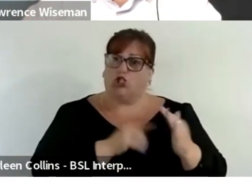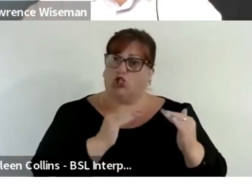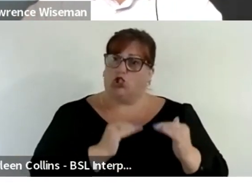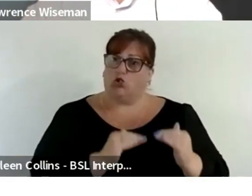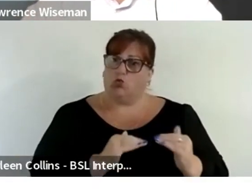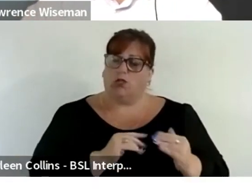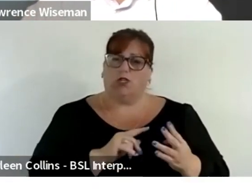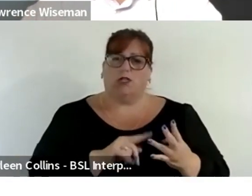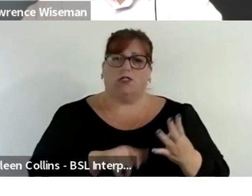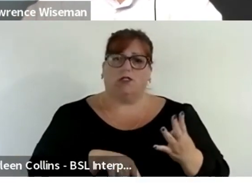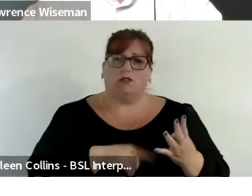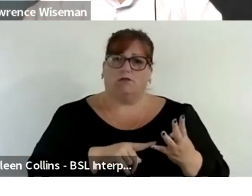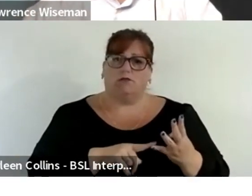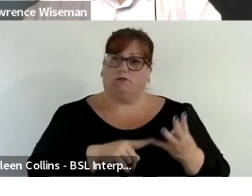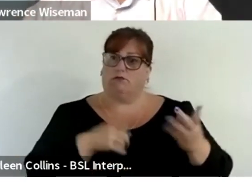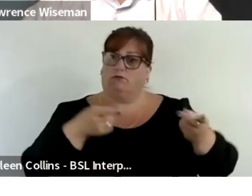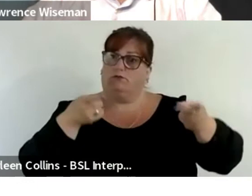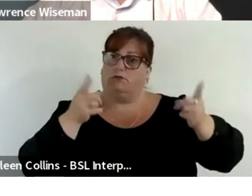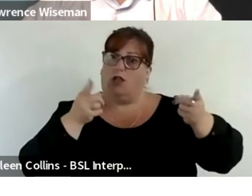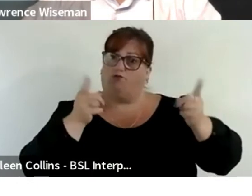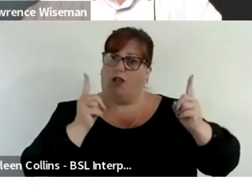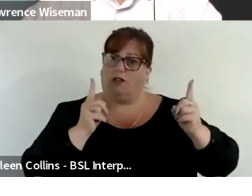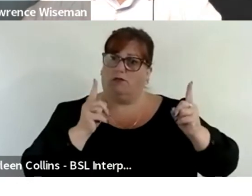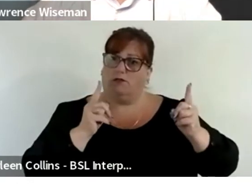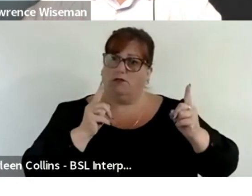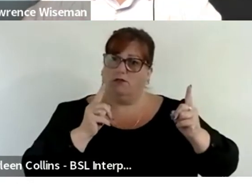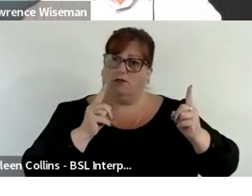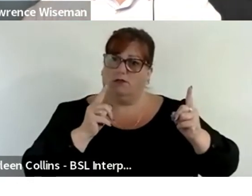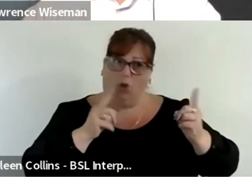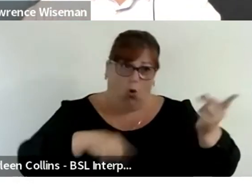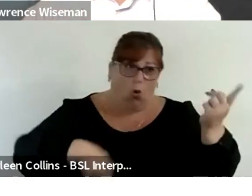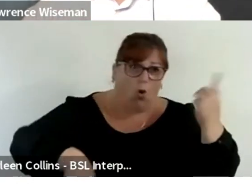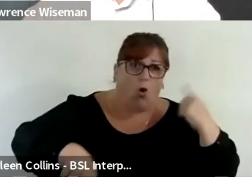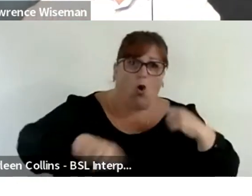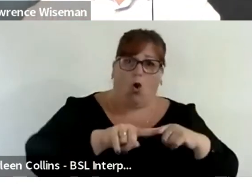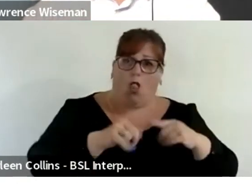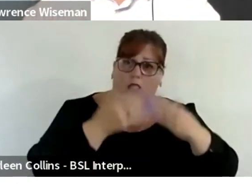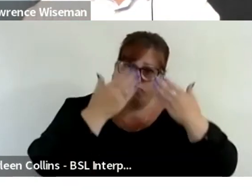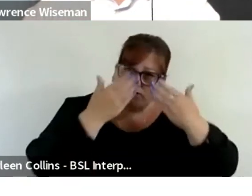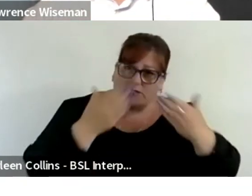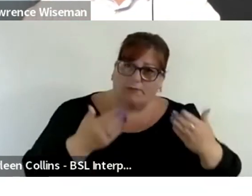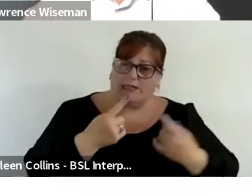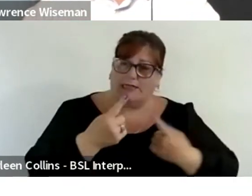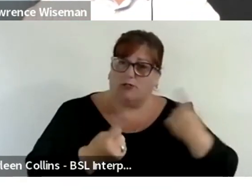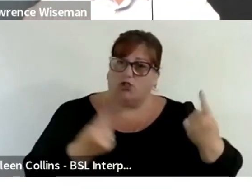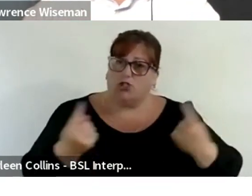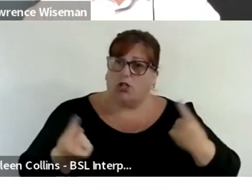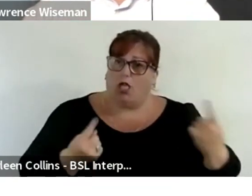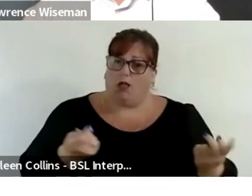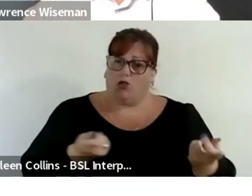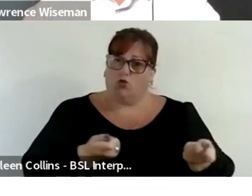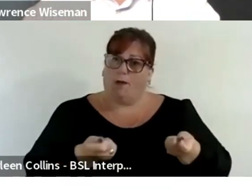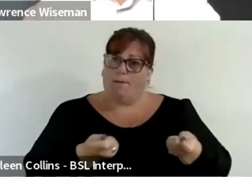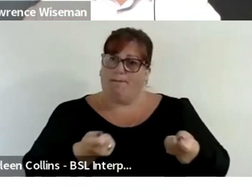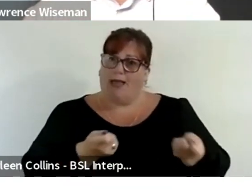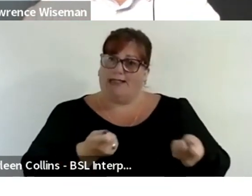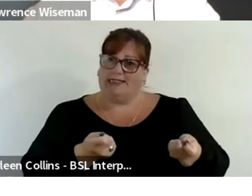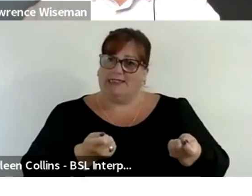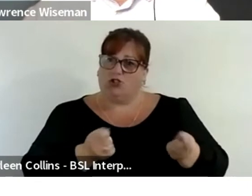Is - people respect each other to manage their hours and their lives in the way that is appropriate for them.